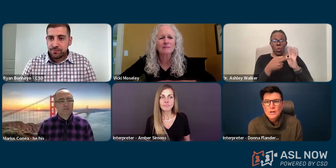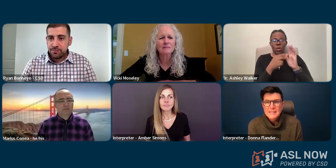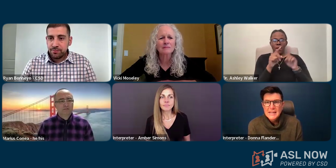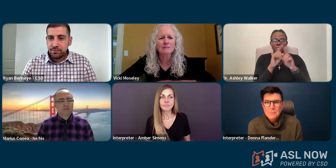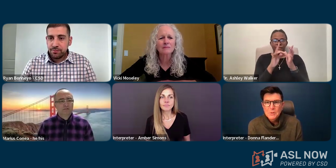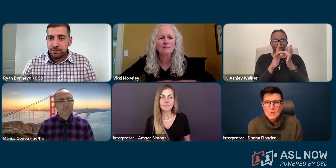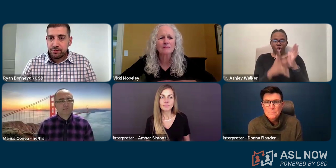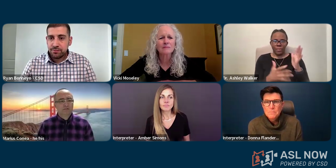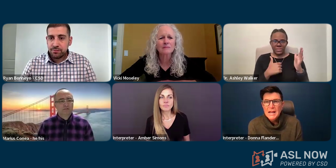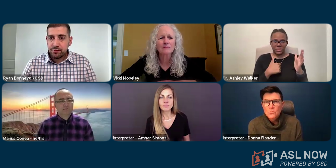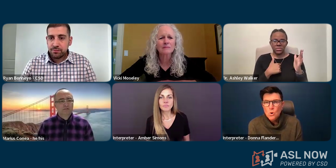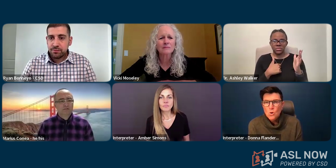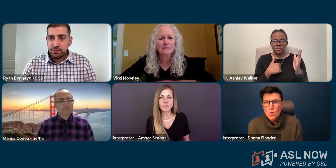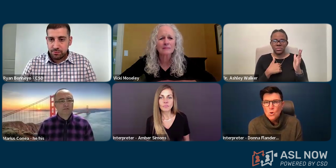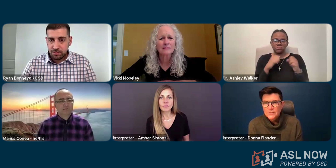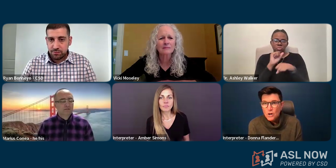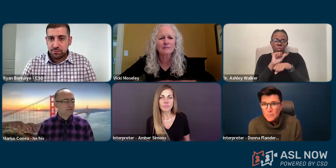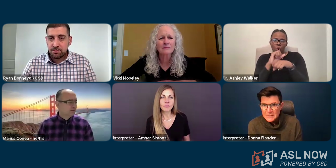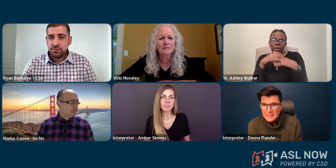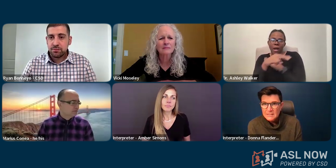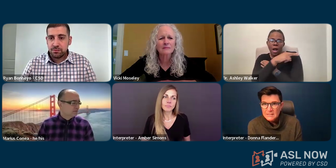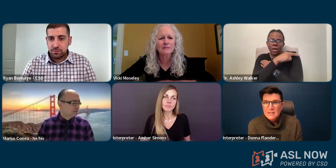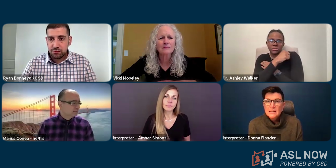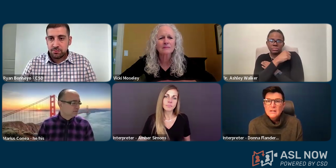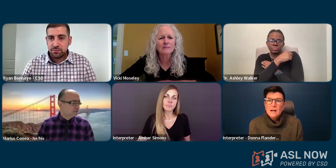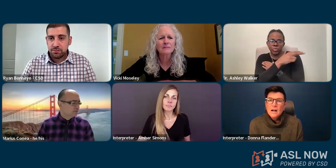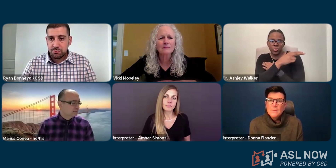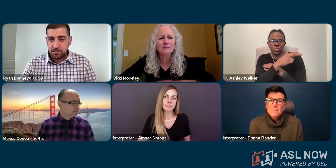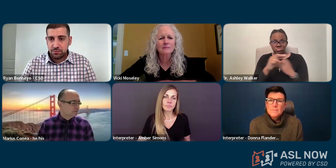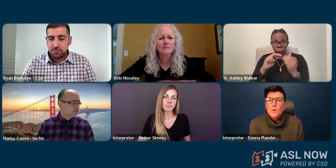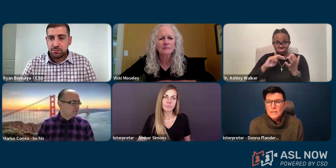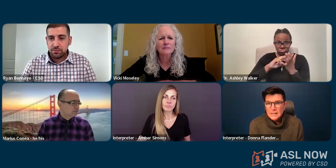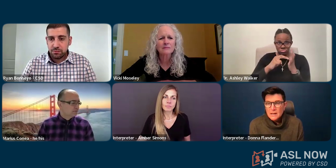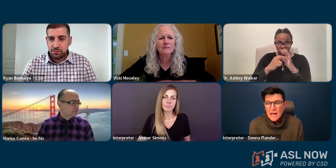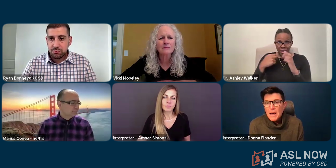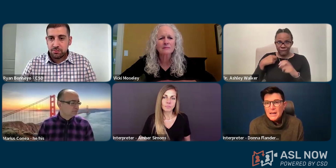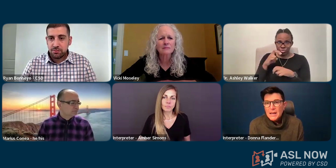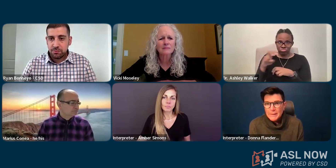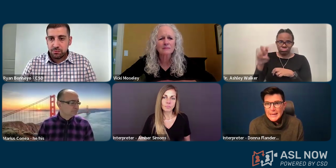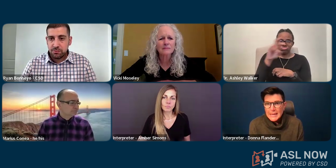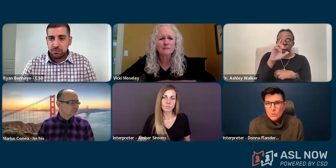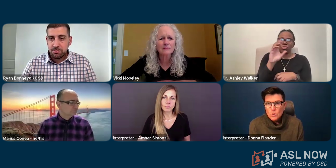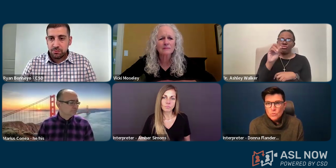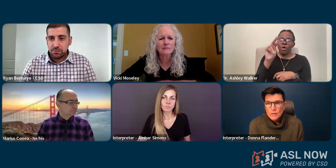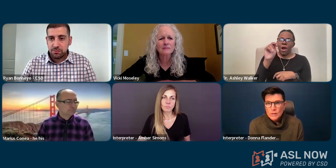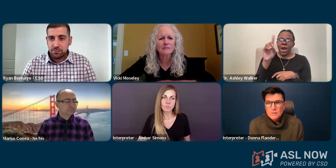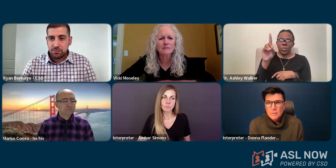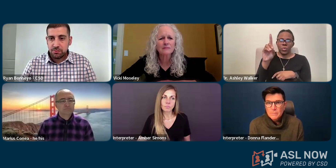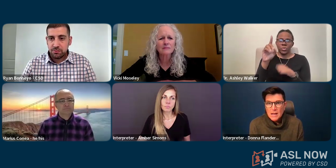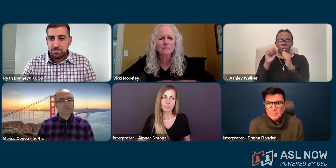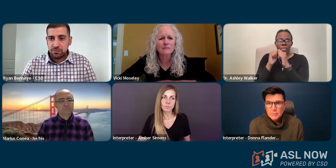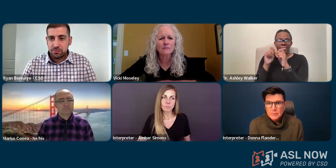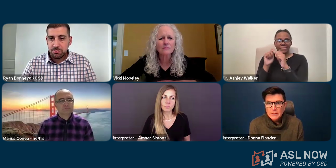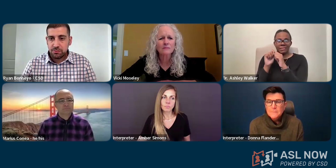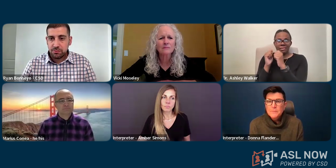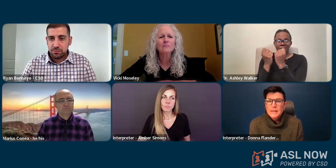And for example, my role as a pharmacist, I work, I'm hospital-based, I work in a hospital building.